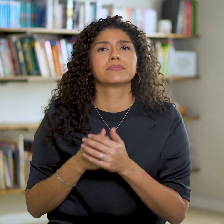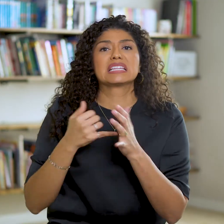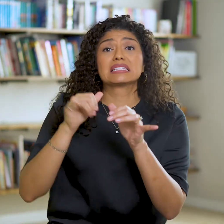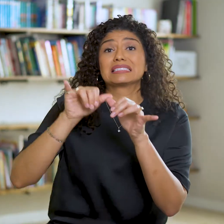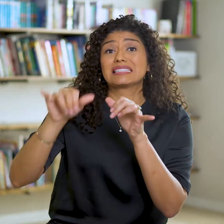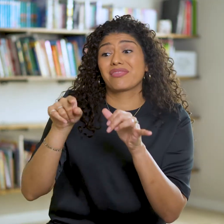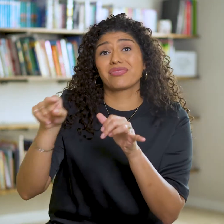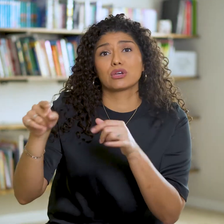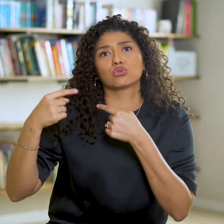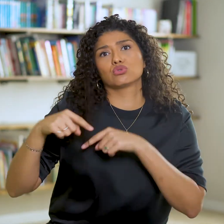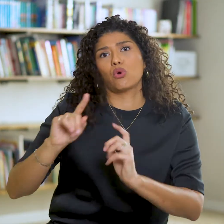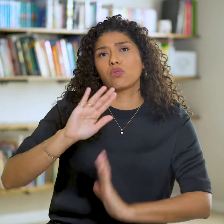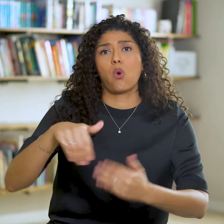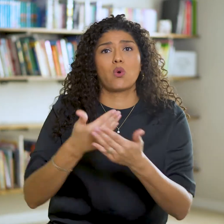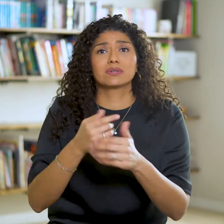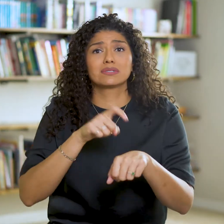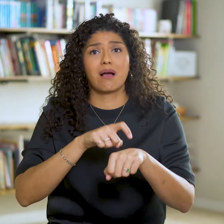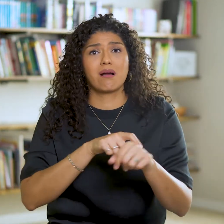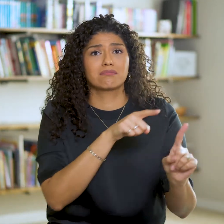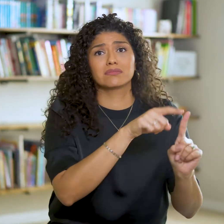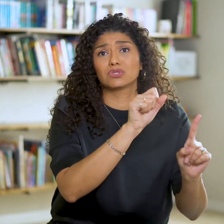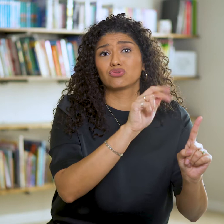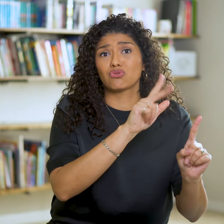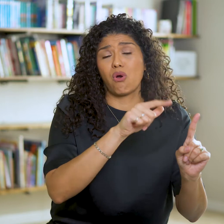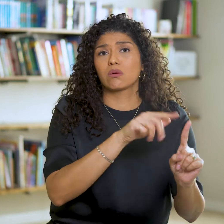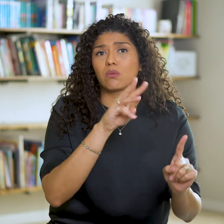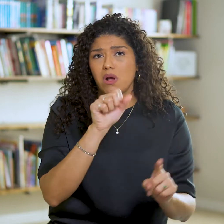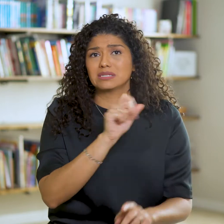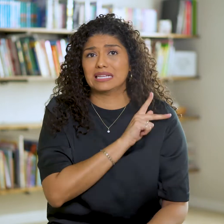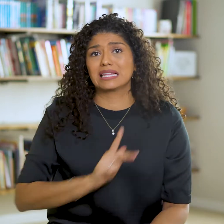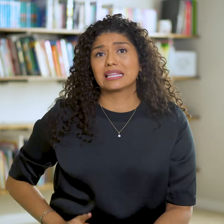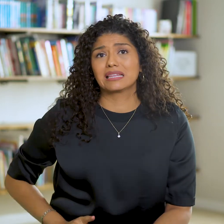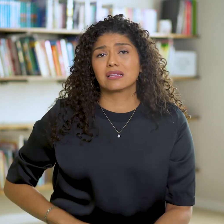It stayed there as long as Saul was king,